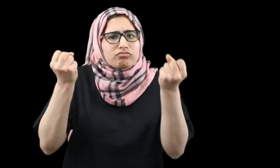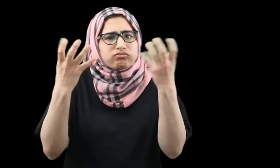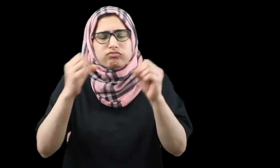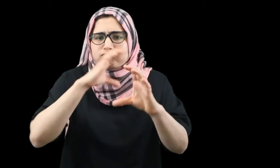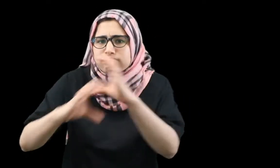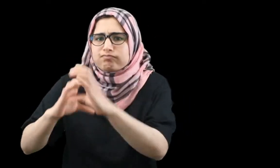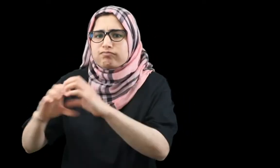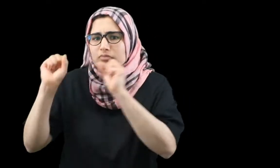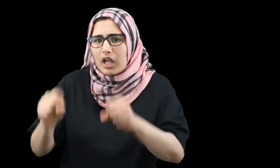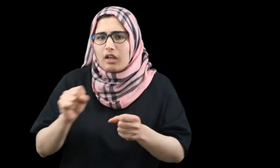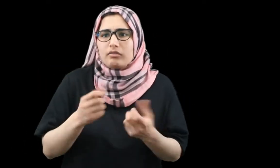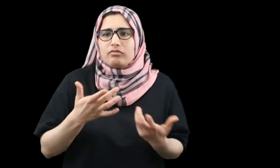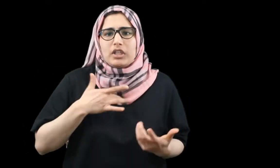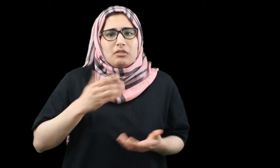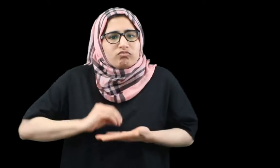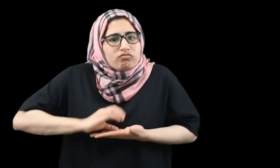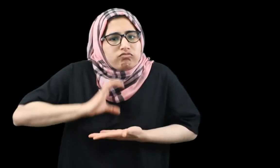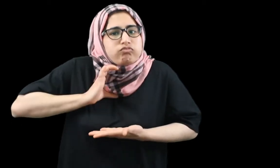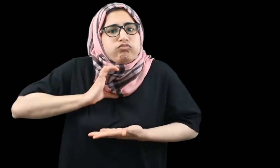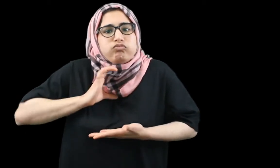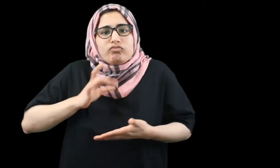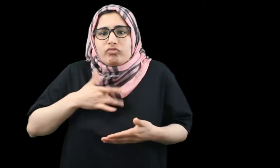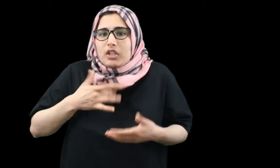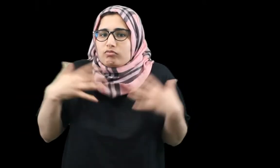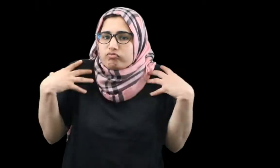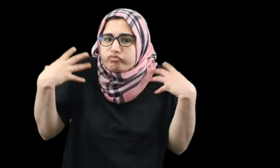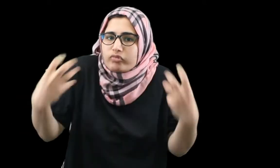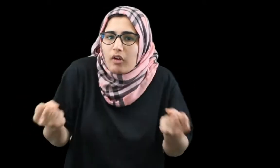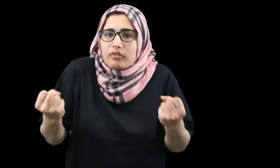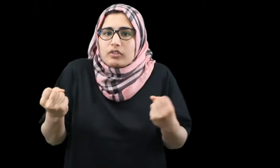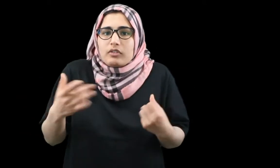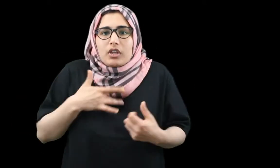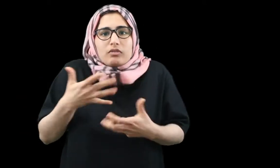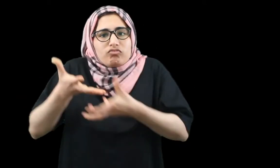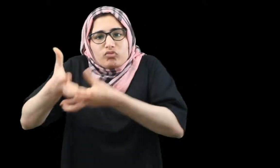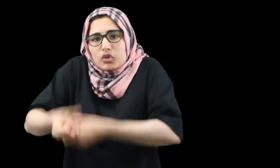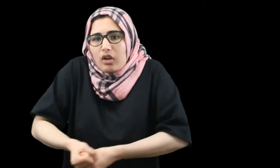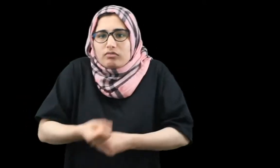But I want to have a communication and I have a real communication in sign language.